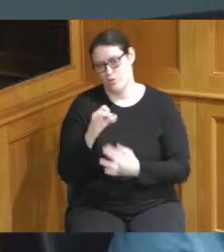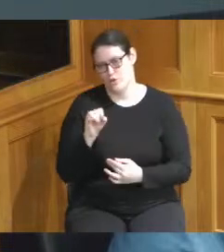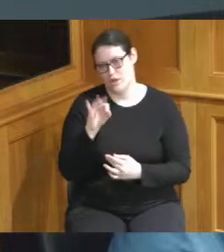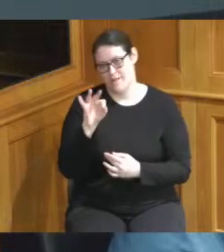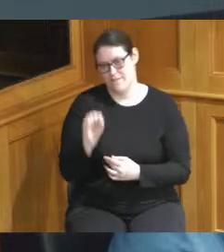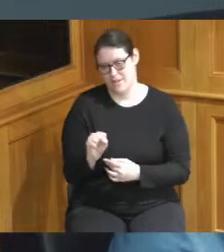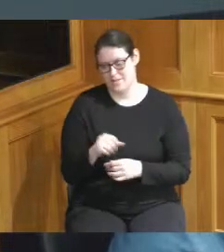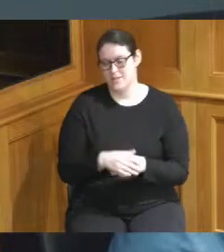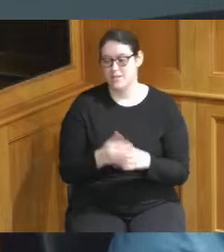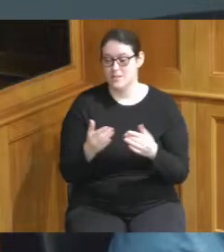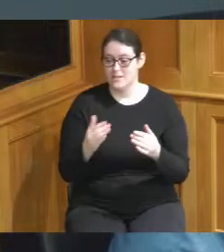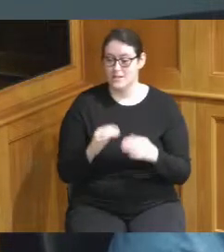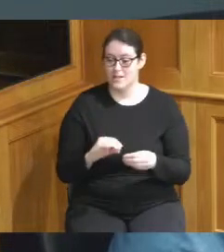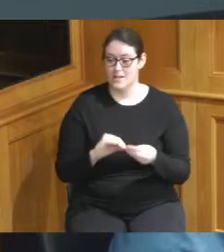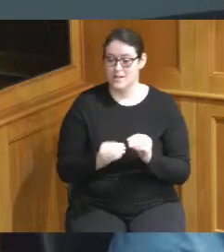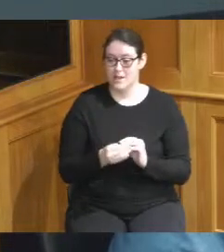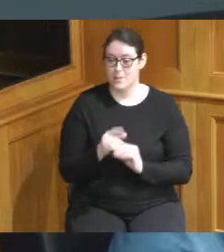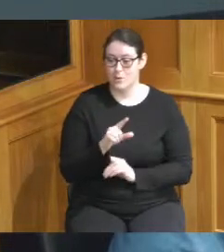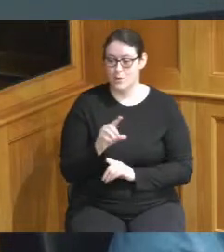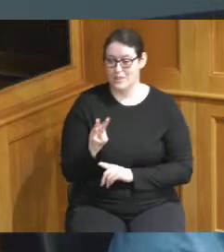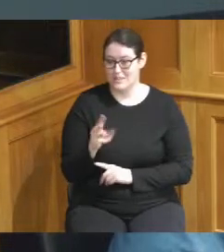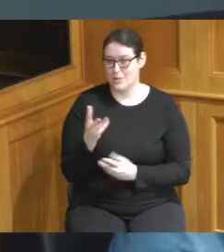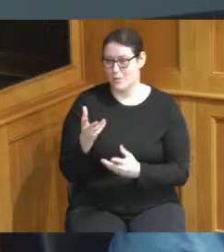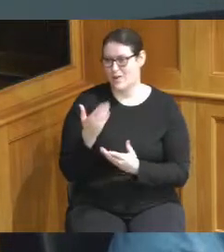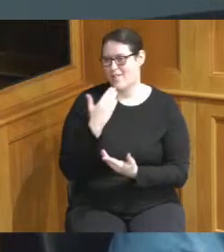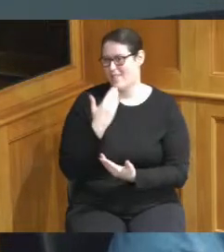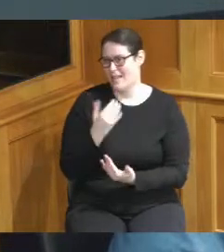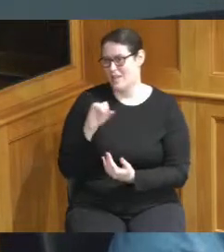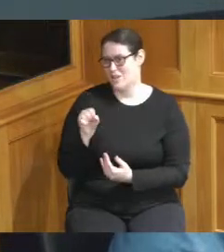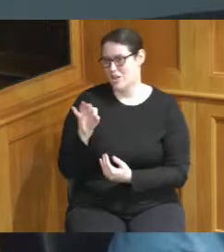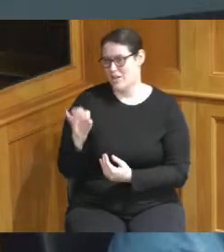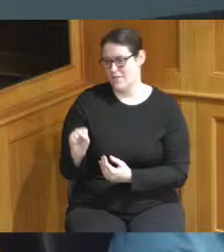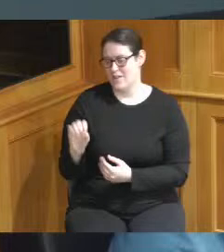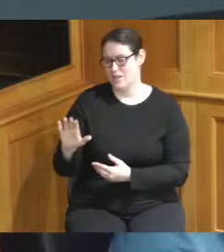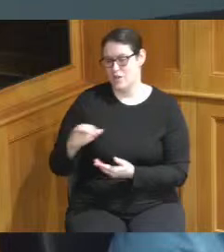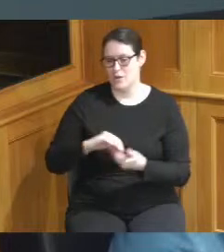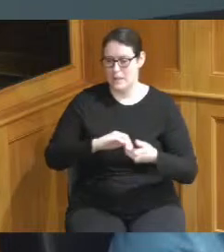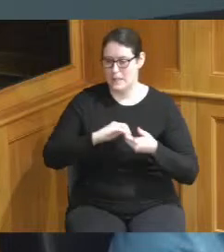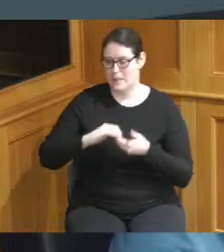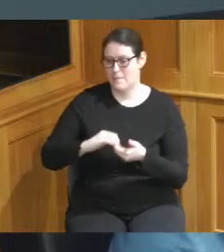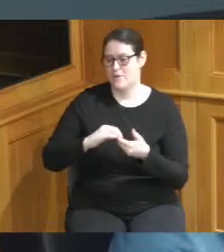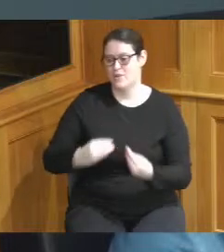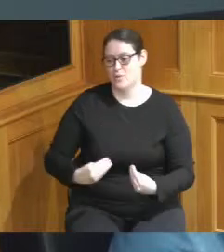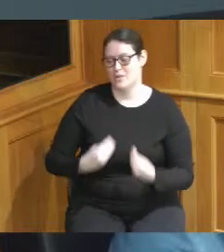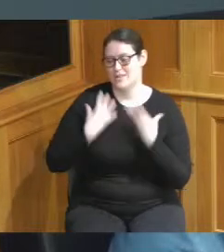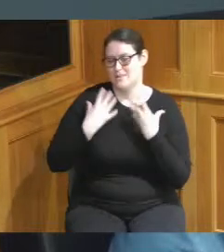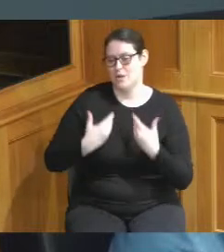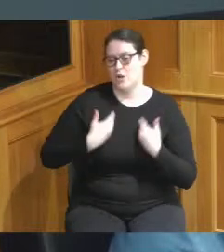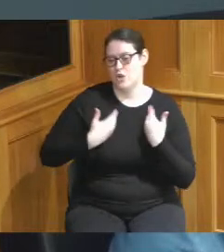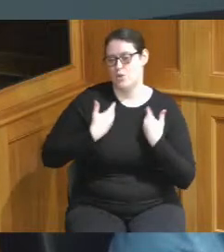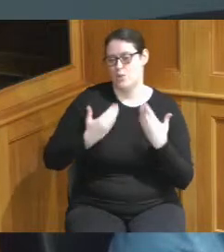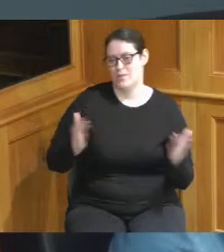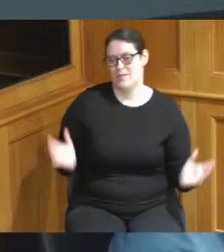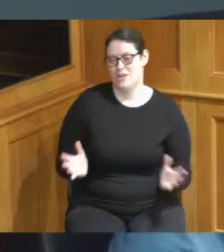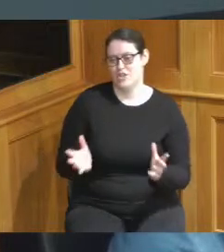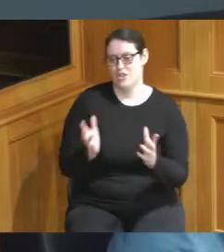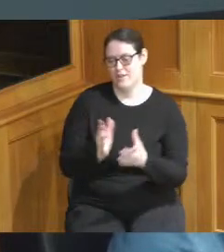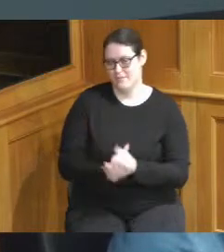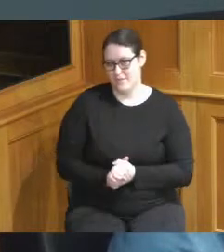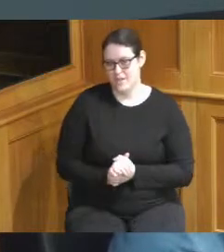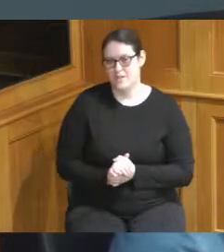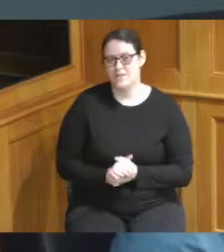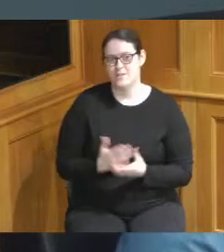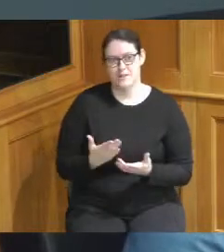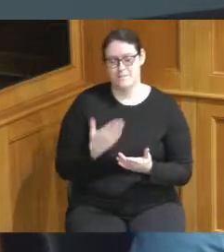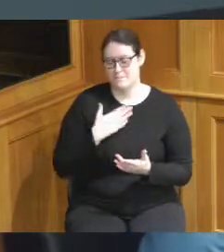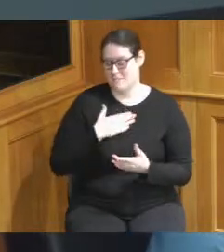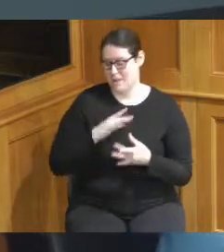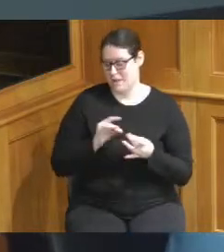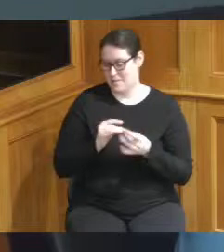away so I hope that we can get some kind of answer next week on where we are so that was my my thing